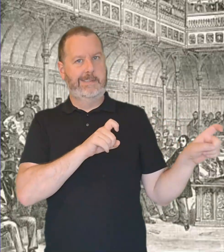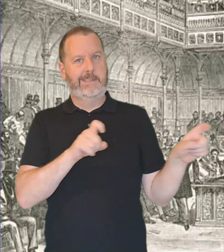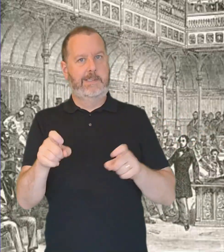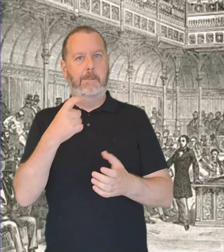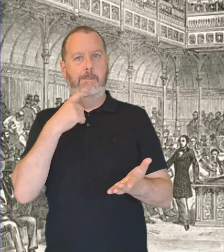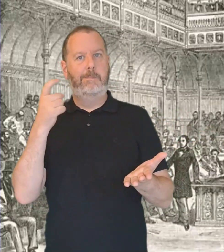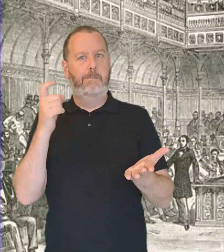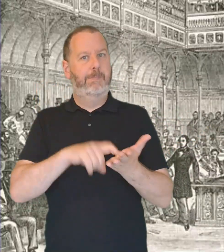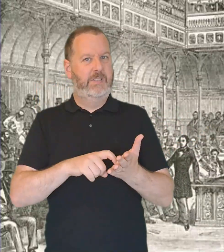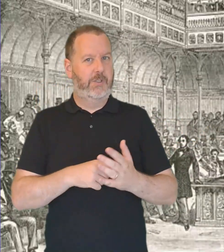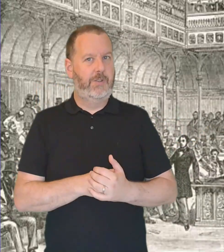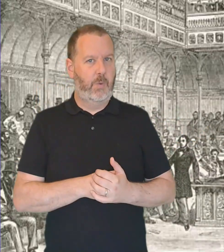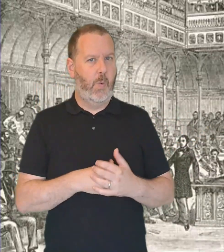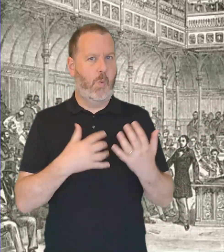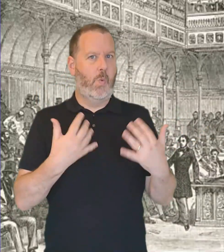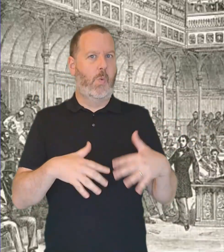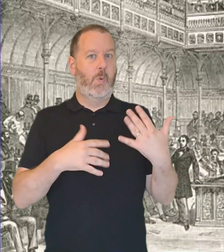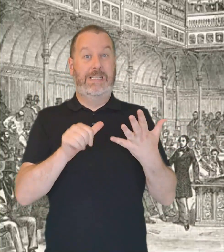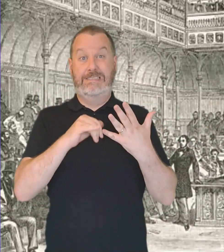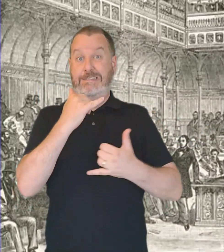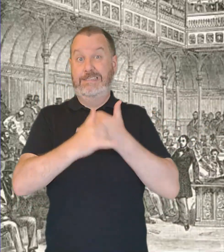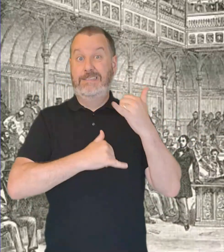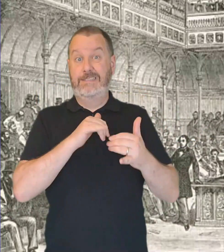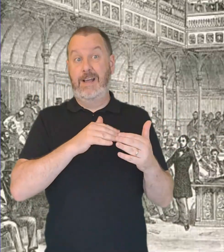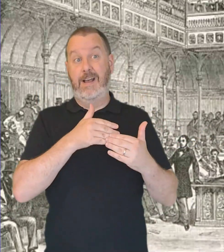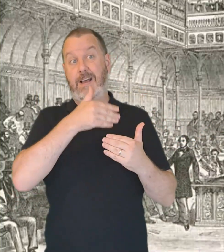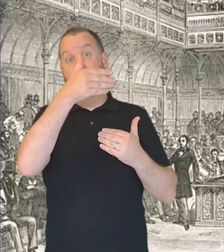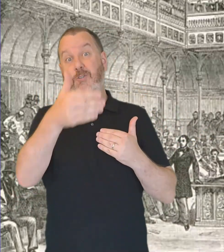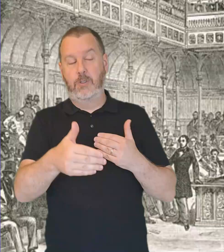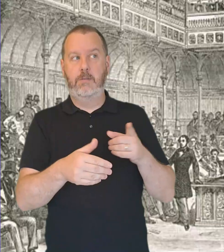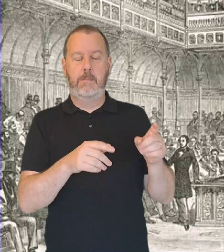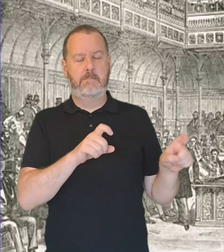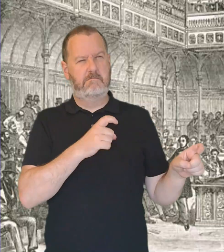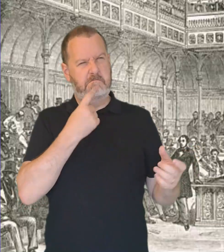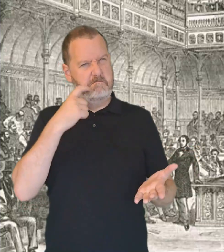Shortly after this debate, he replied in a letter to the newspapers